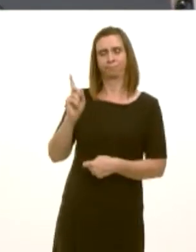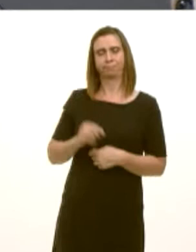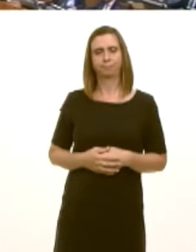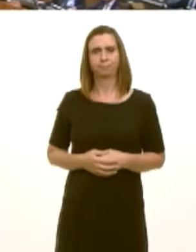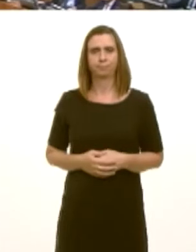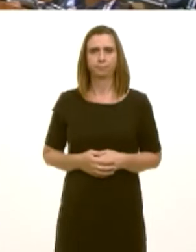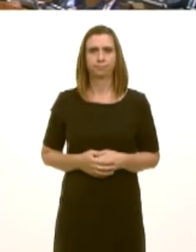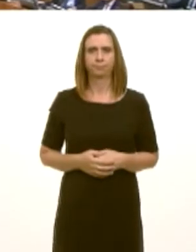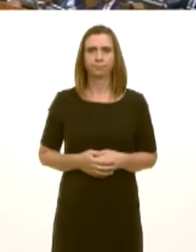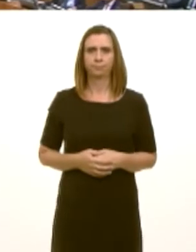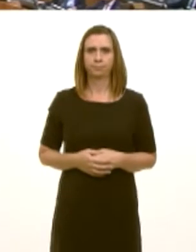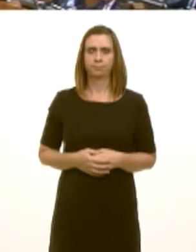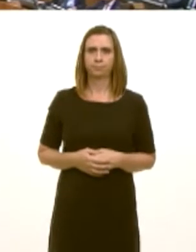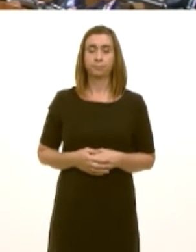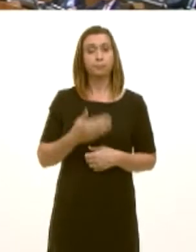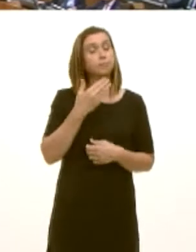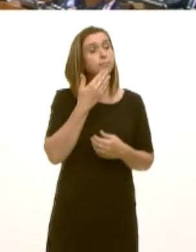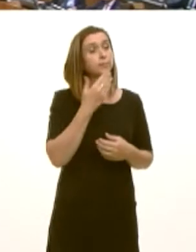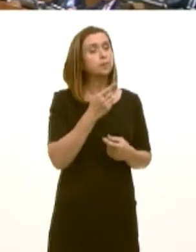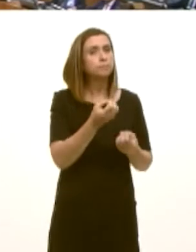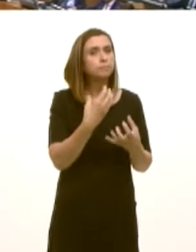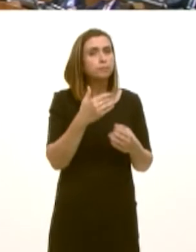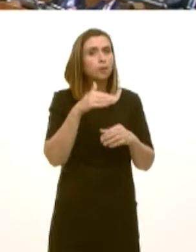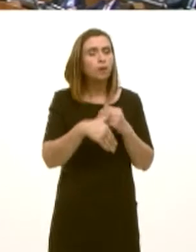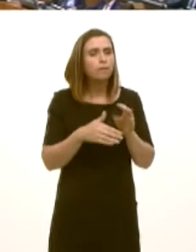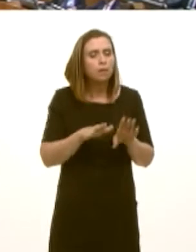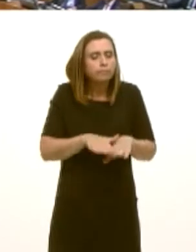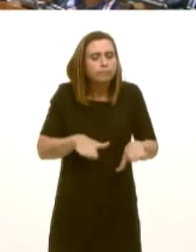Will the First Minister provide an update on support for early years provision in Wales? OAQ(4)2359(FM) Carwyn Jones: Yes.